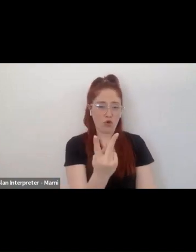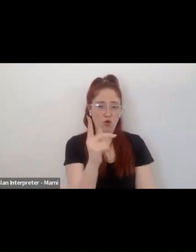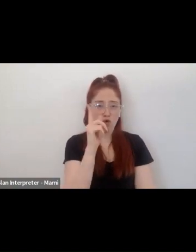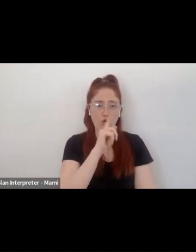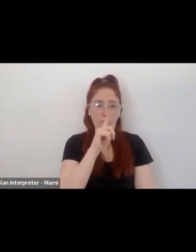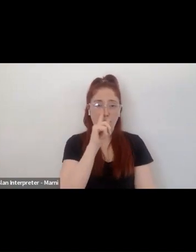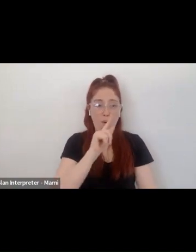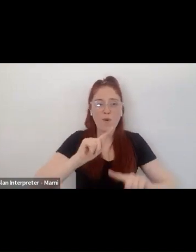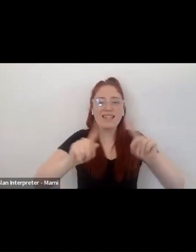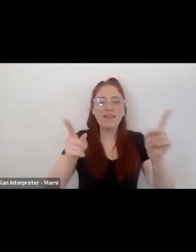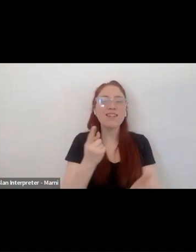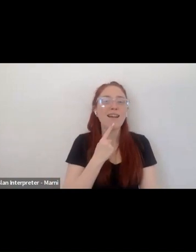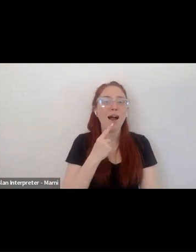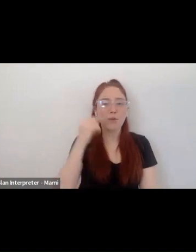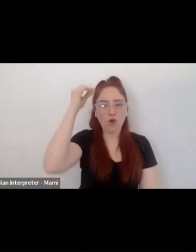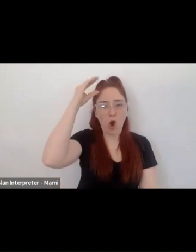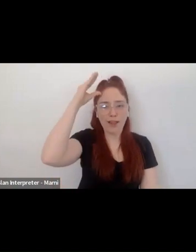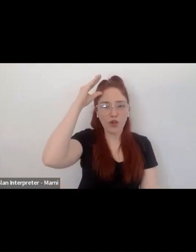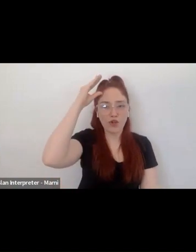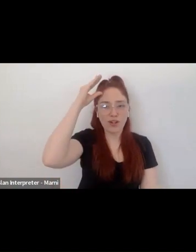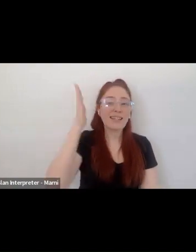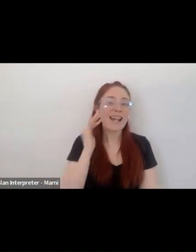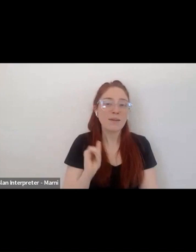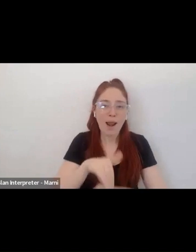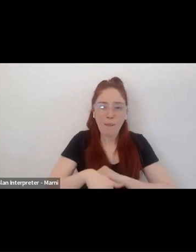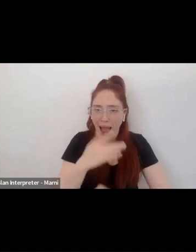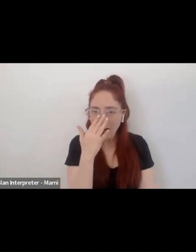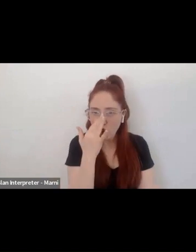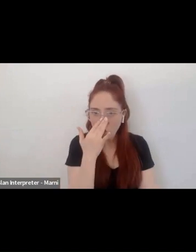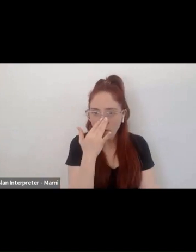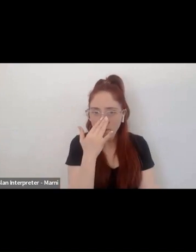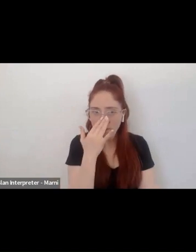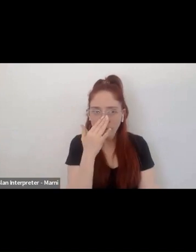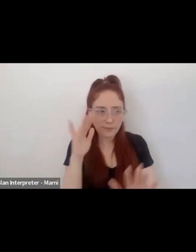they don't have to be older or younger. They can be more